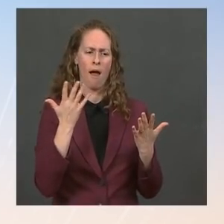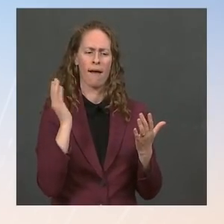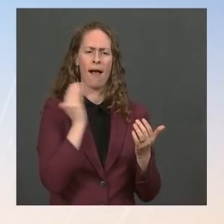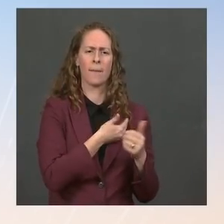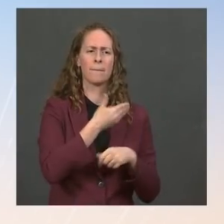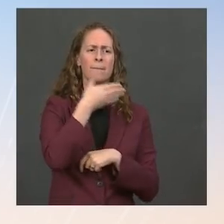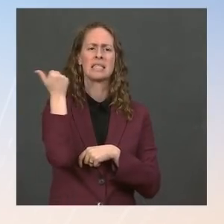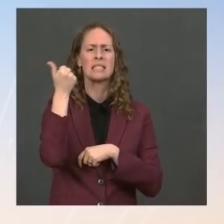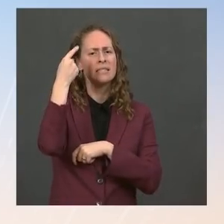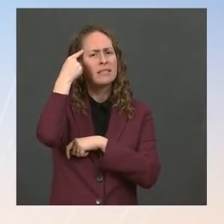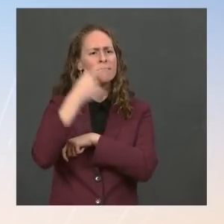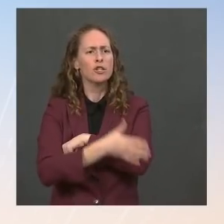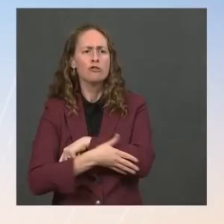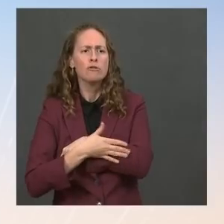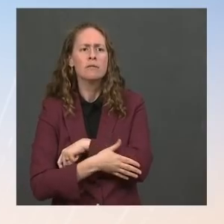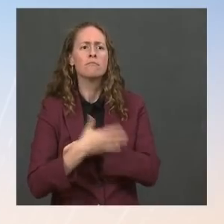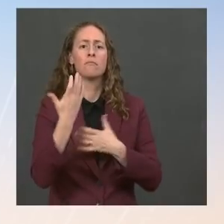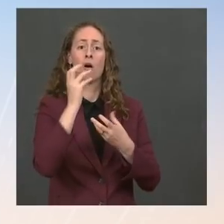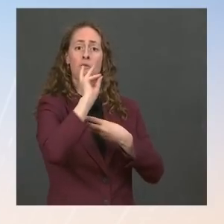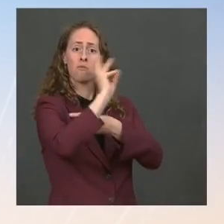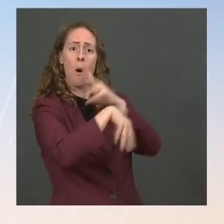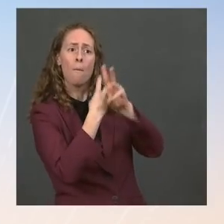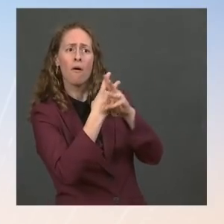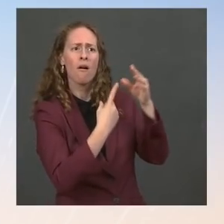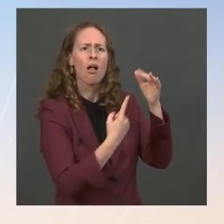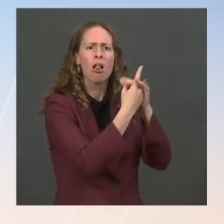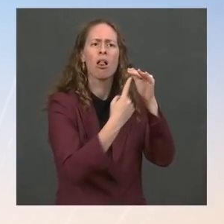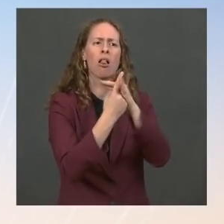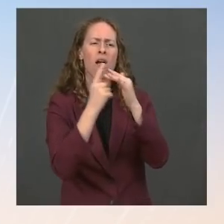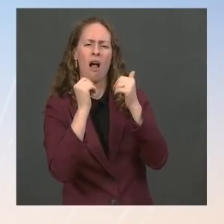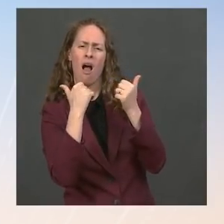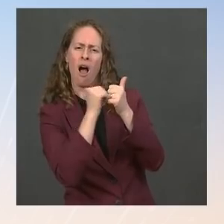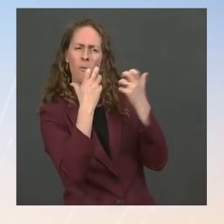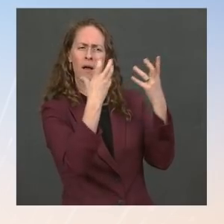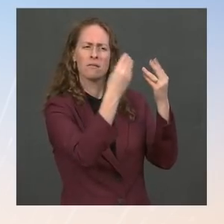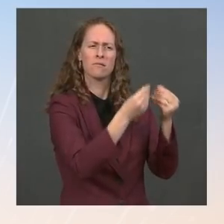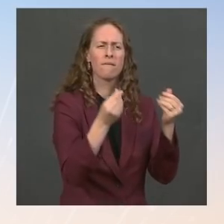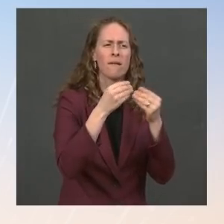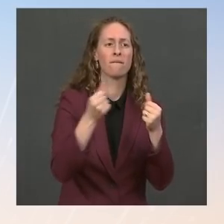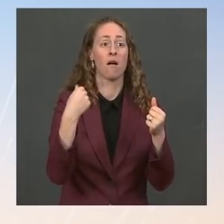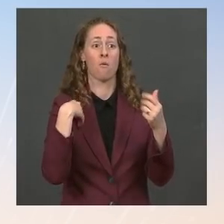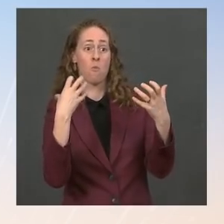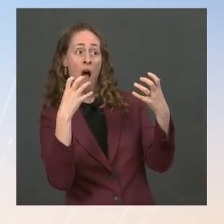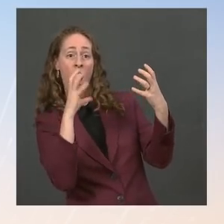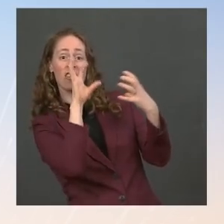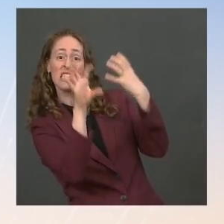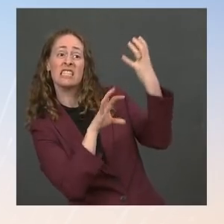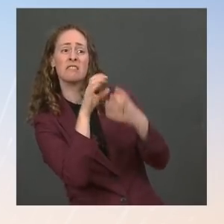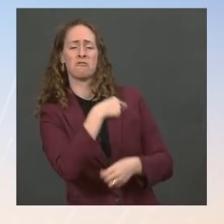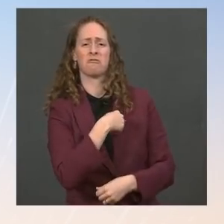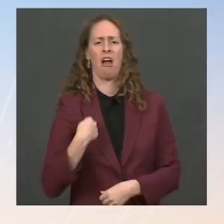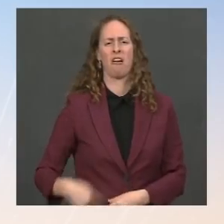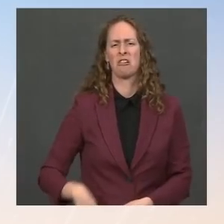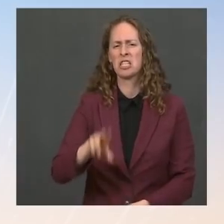But that is not the objective or the policy of the United States. The Press: Another China-related question. Can you say how concerned the administration